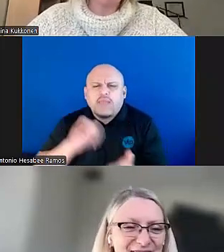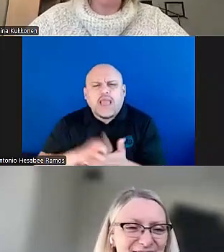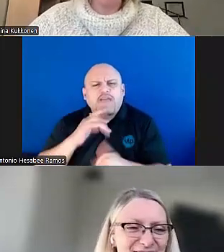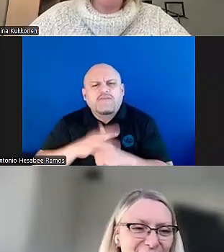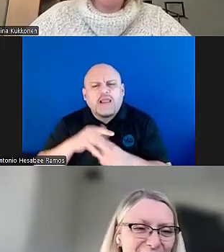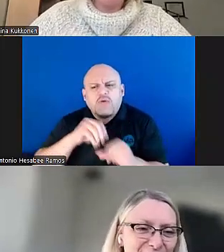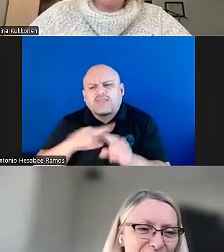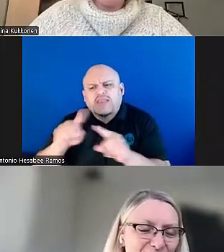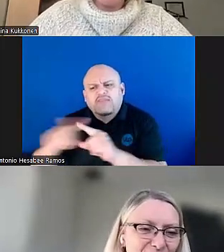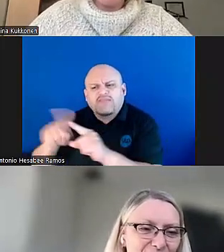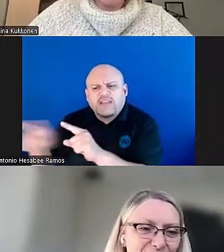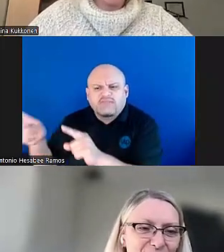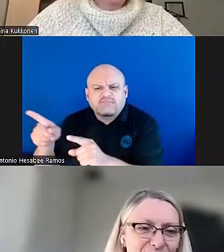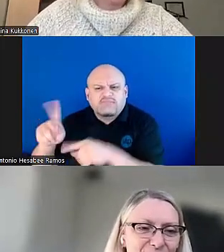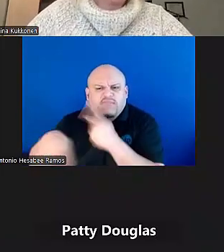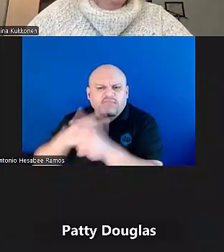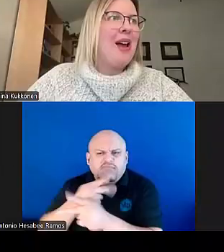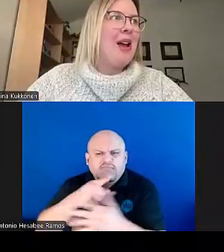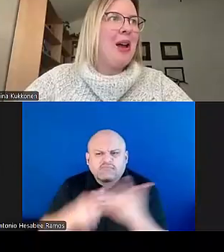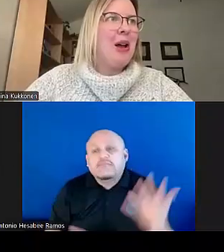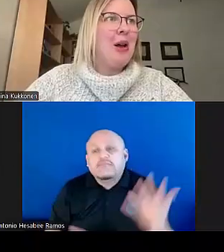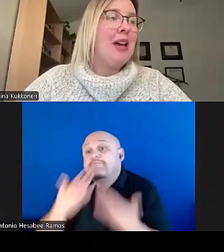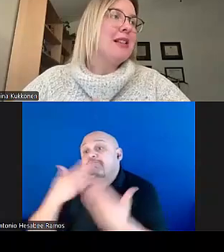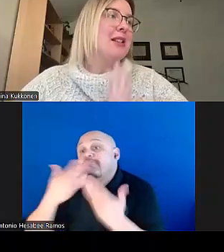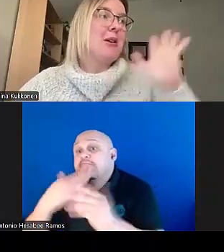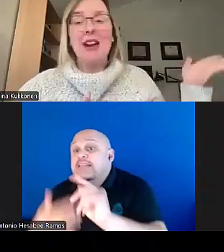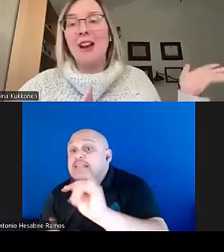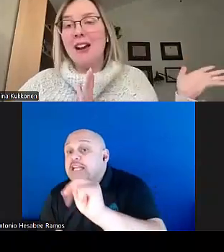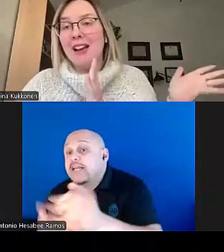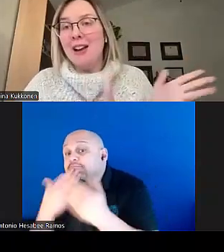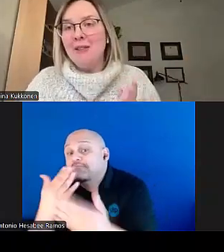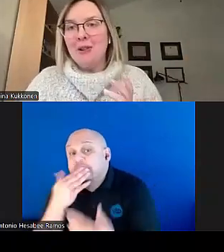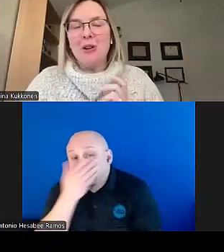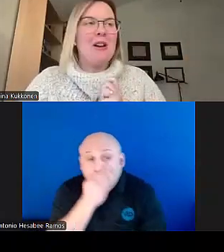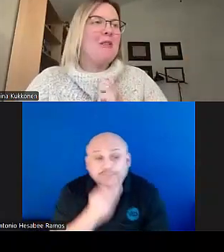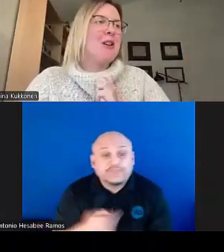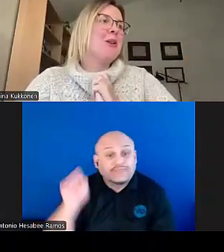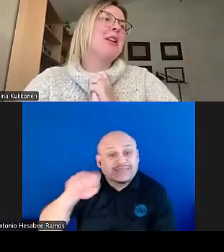Patty Douglas: Thanks, Tiina. Tiina Kukkonen: Okay, so then again, I've included a